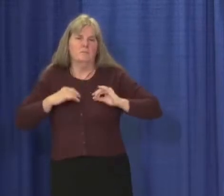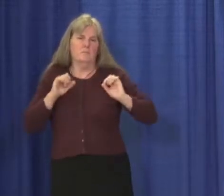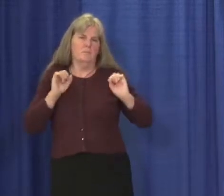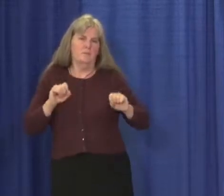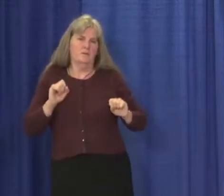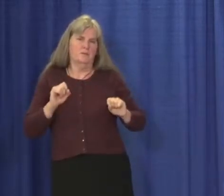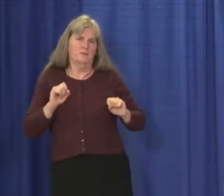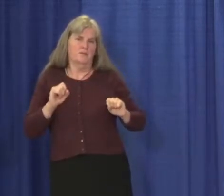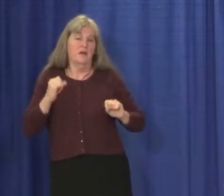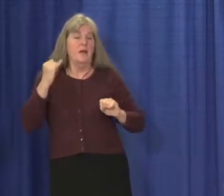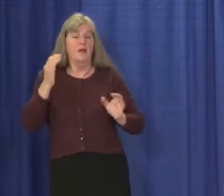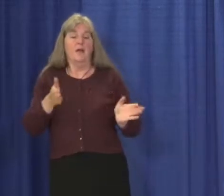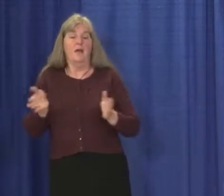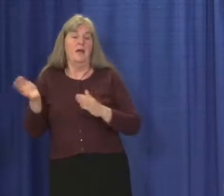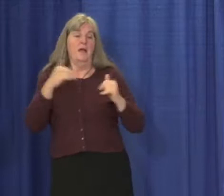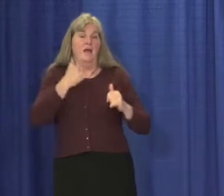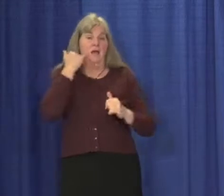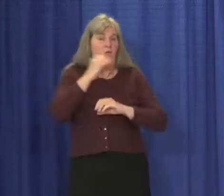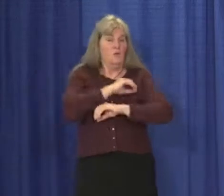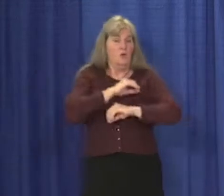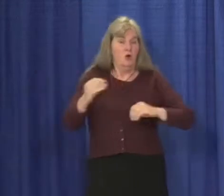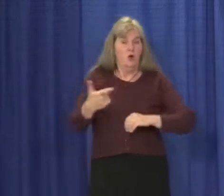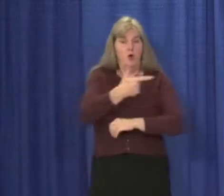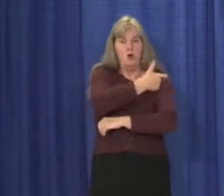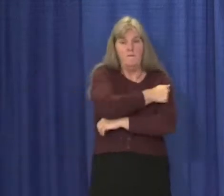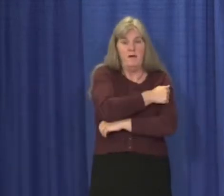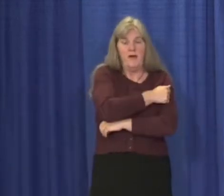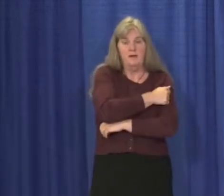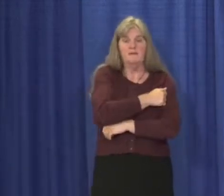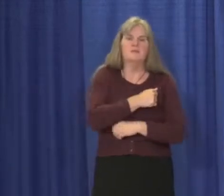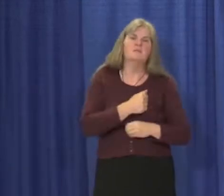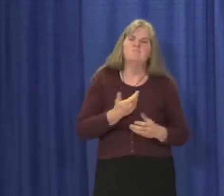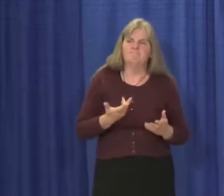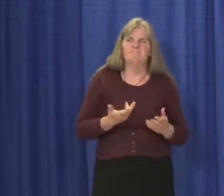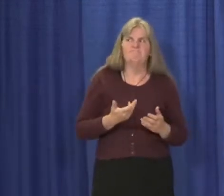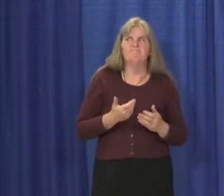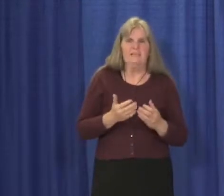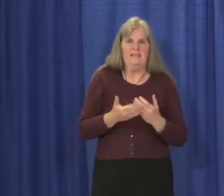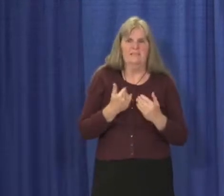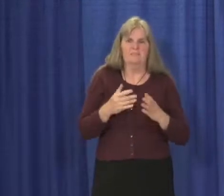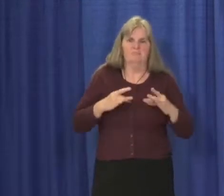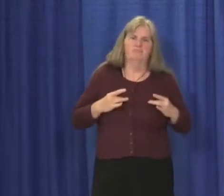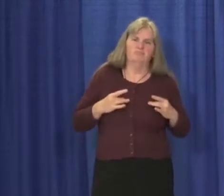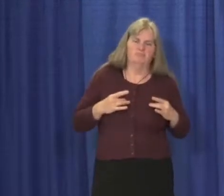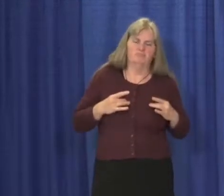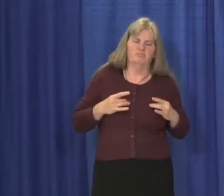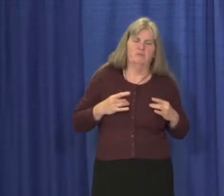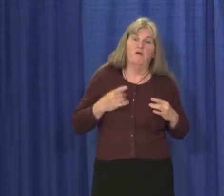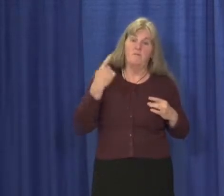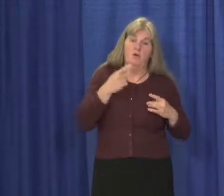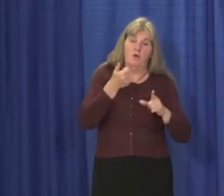If you were unvaccinated there is very little room for escape. You must follow all current